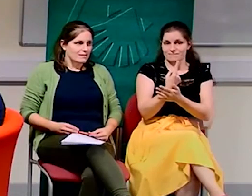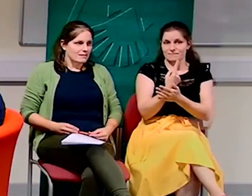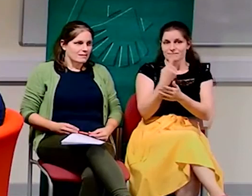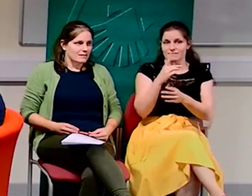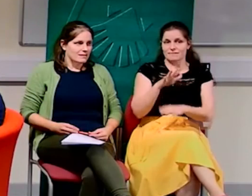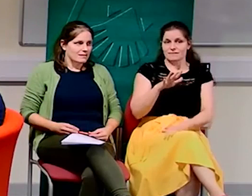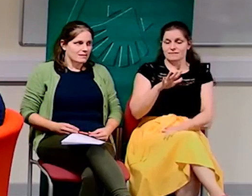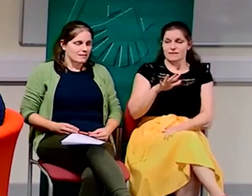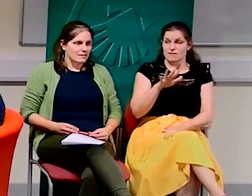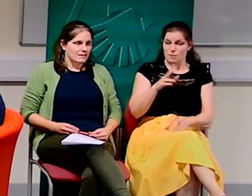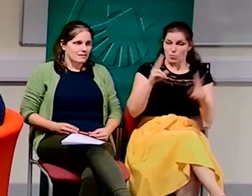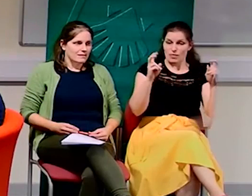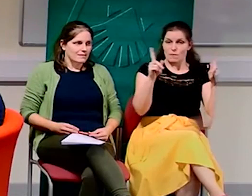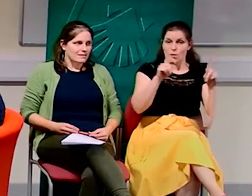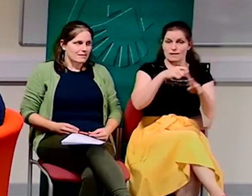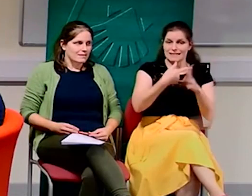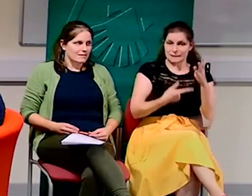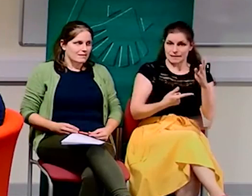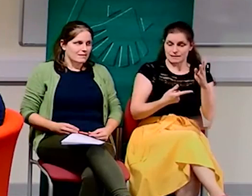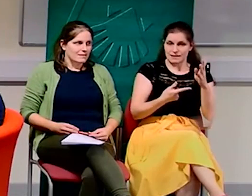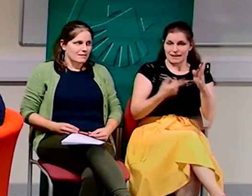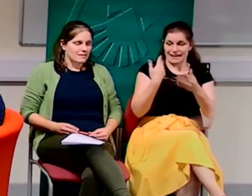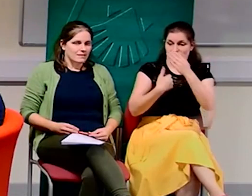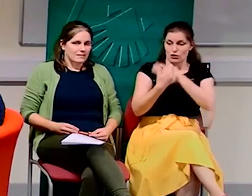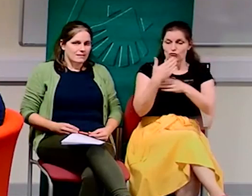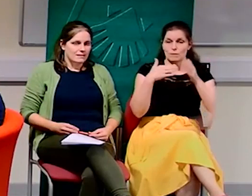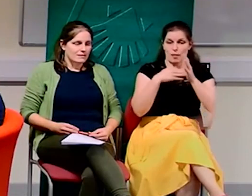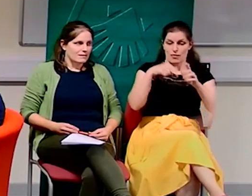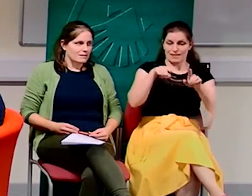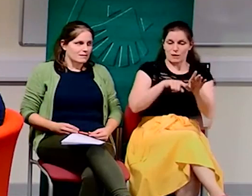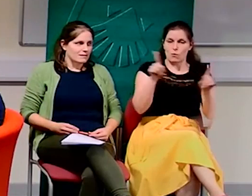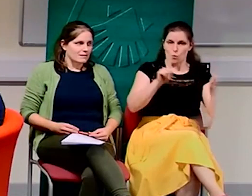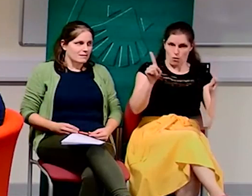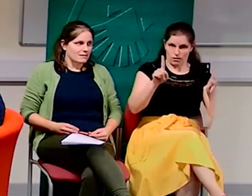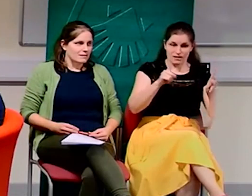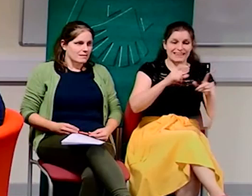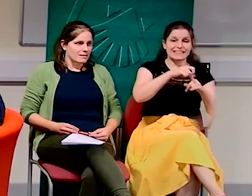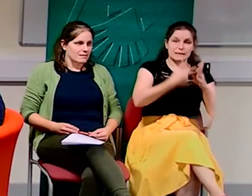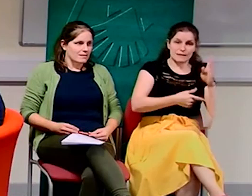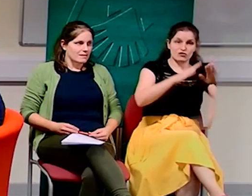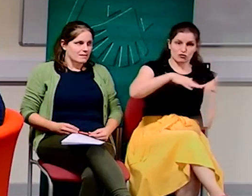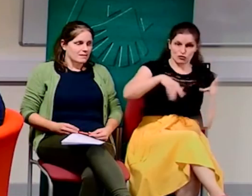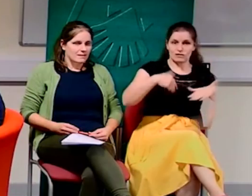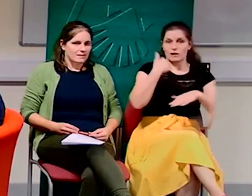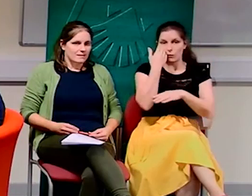the theme of Disability History Month this year which is Disability Children and Youth overcoming